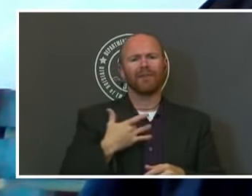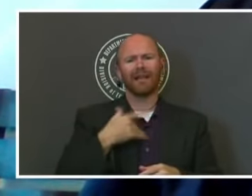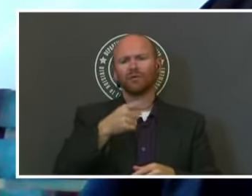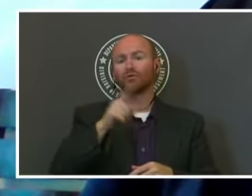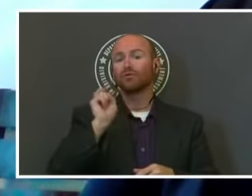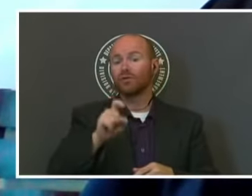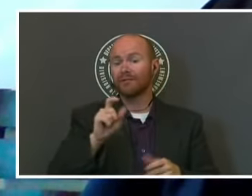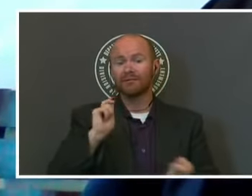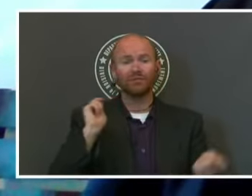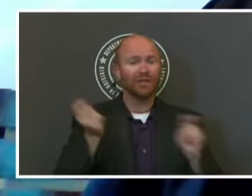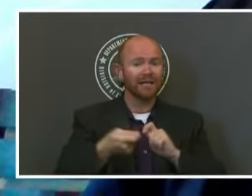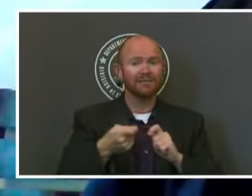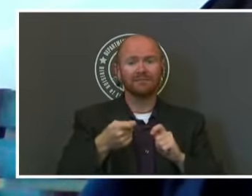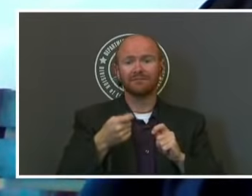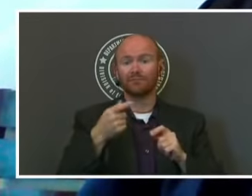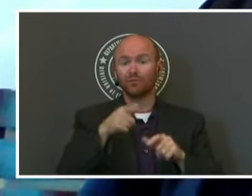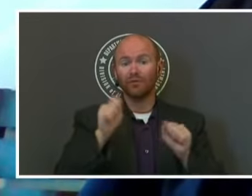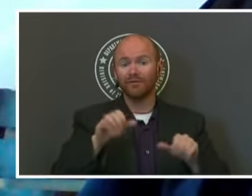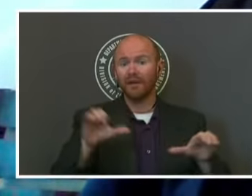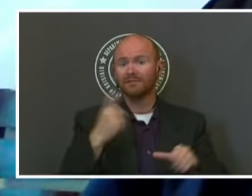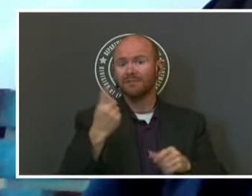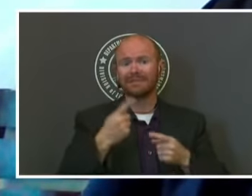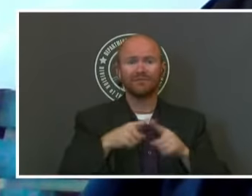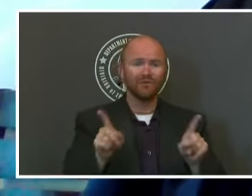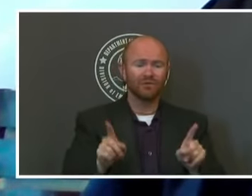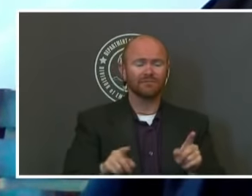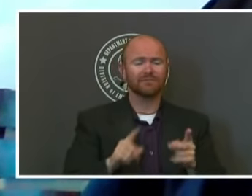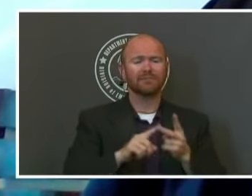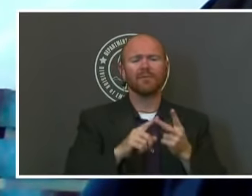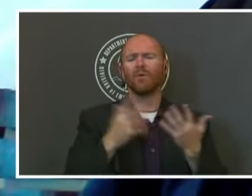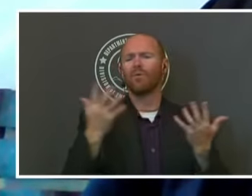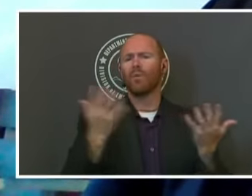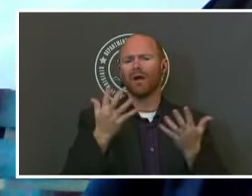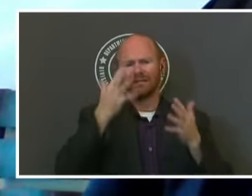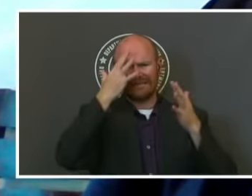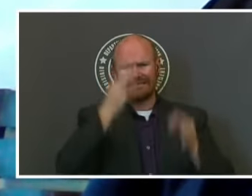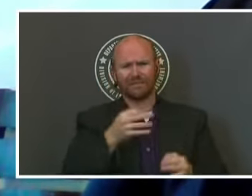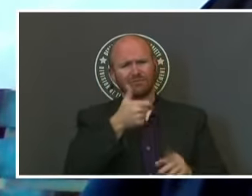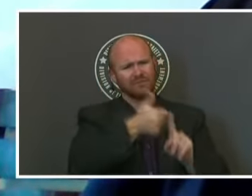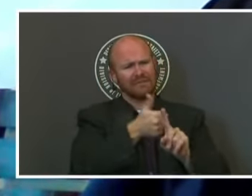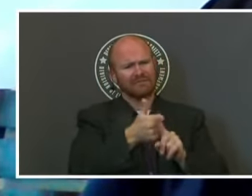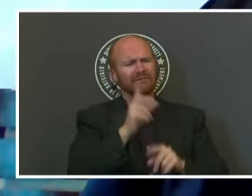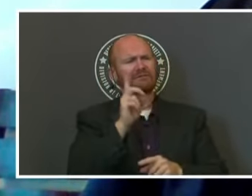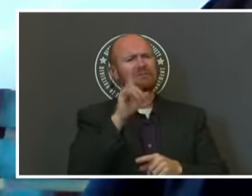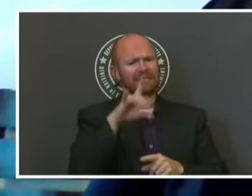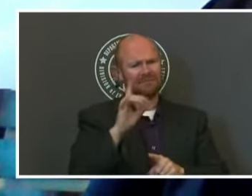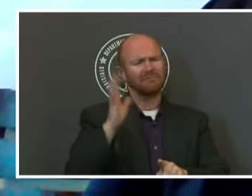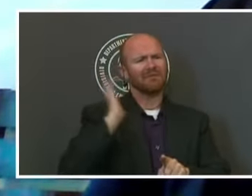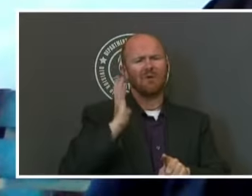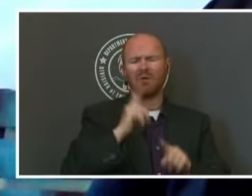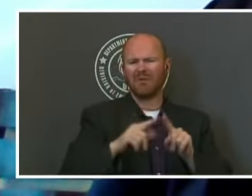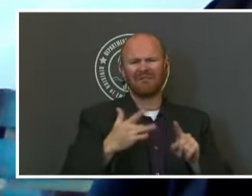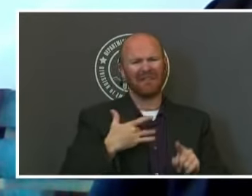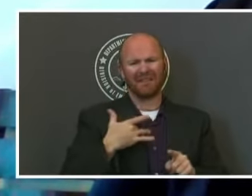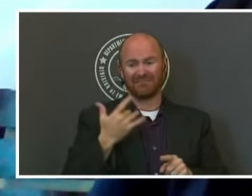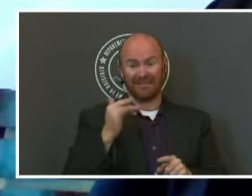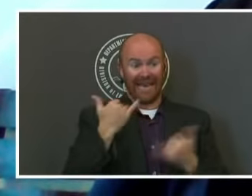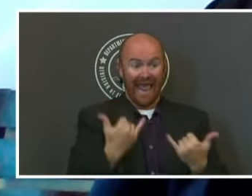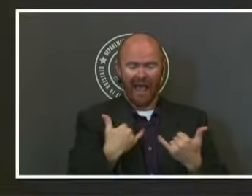and what the surgeons have you done that you look back on and